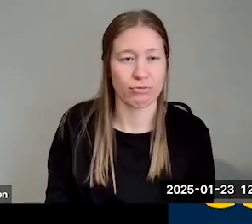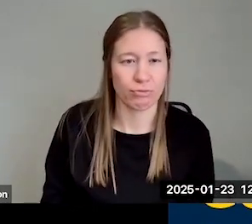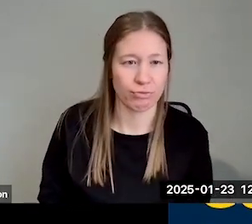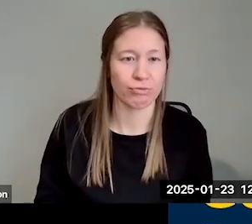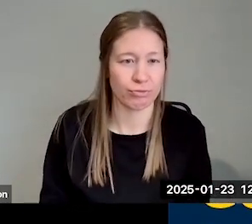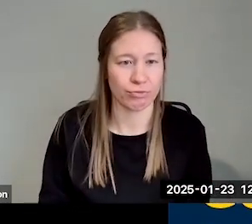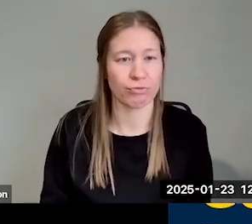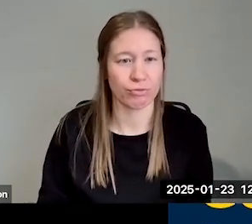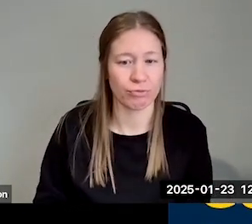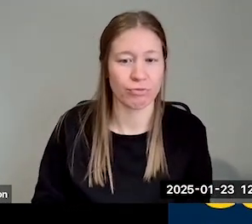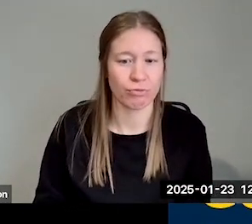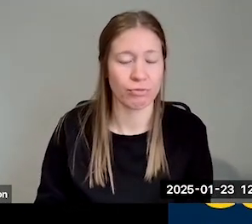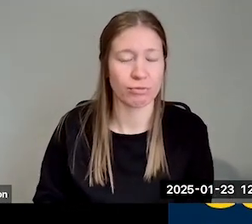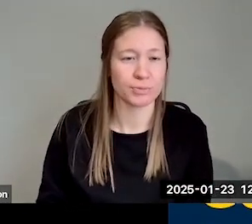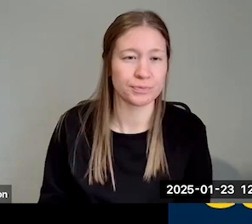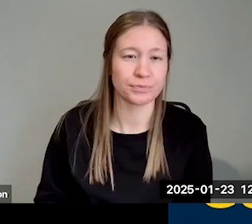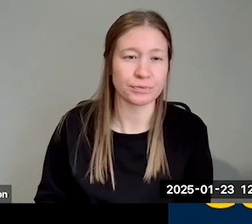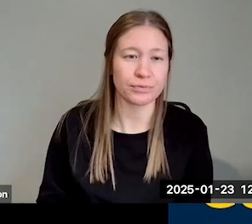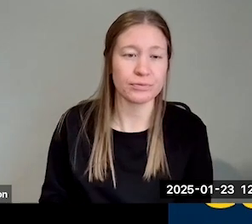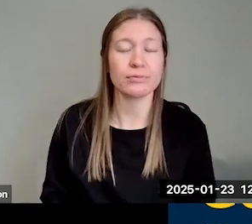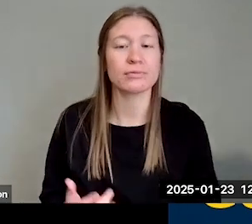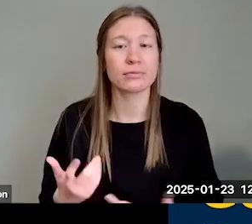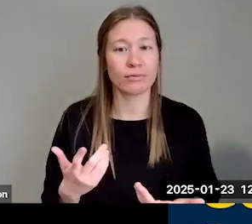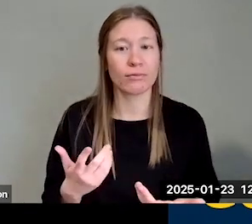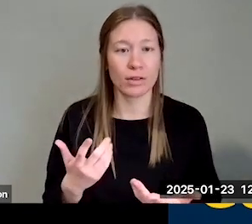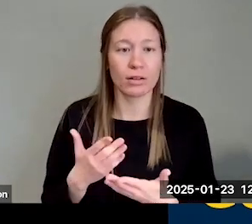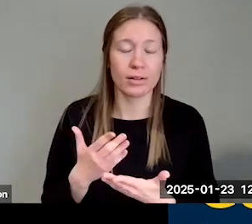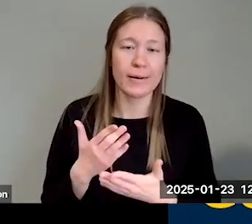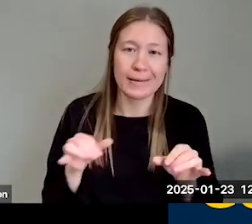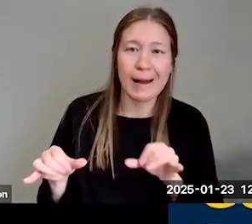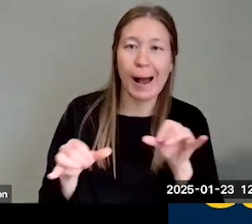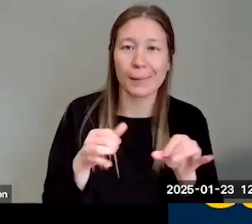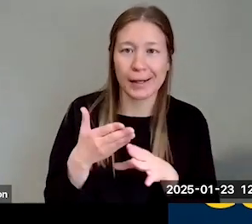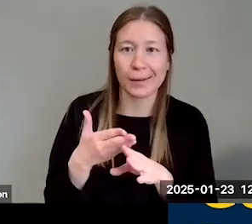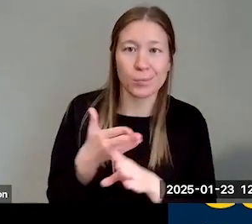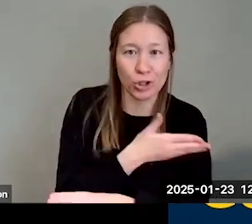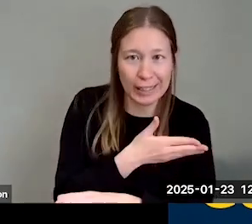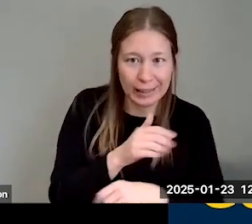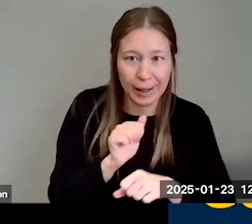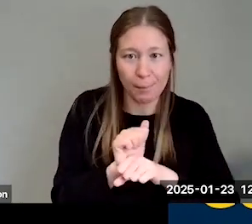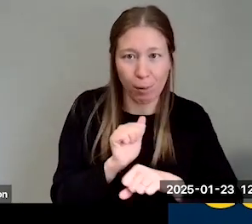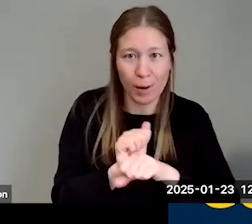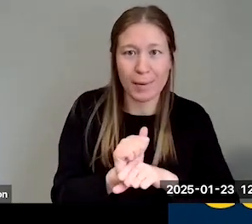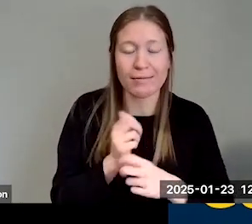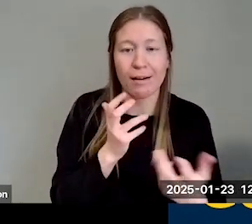So some of the more common academic and pre-employment accommodations can be an alternative format,